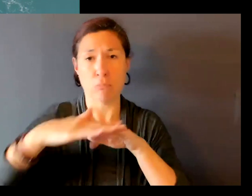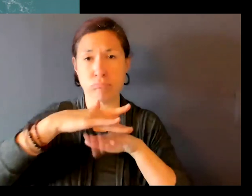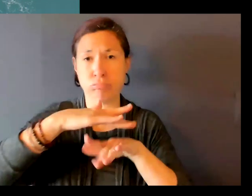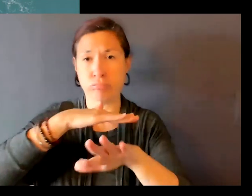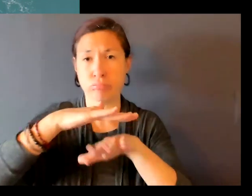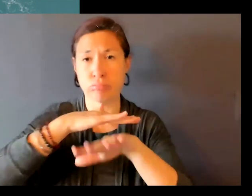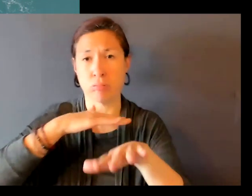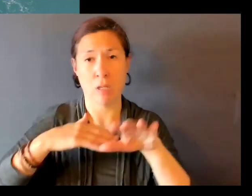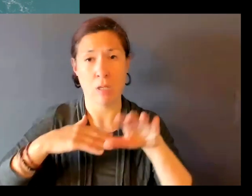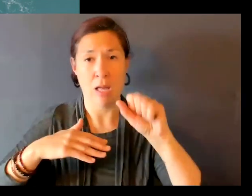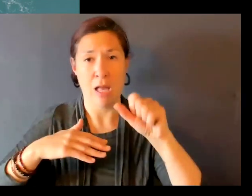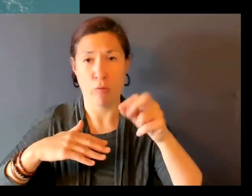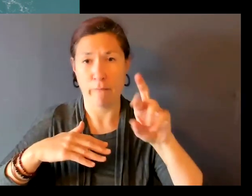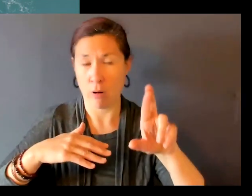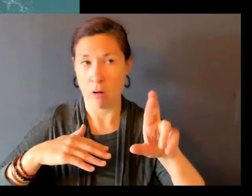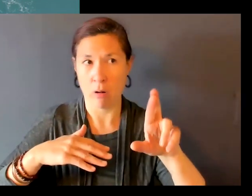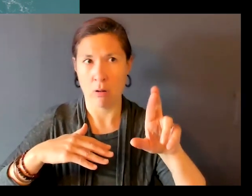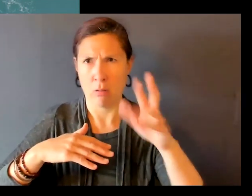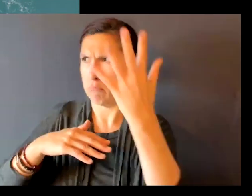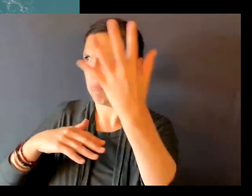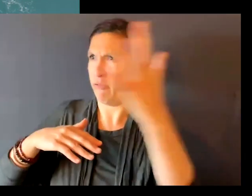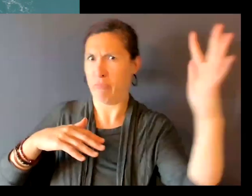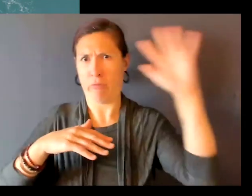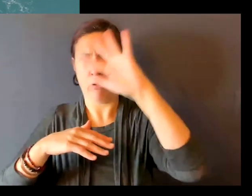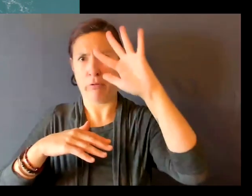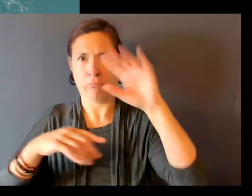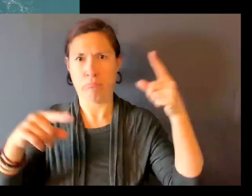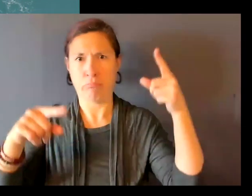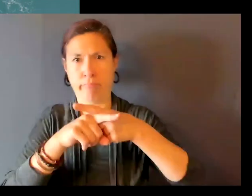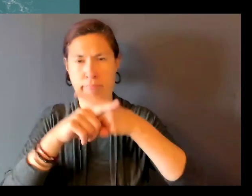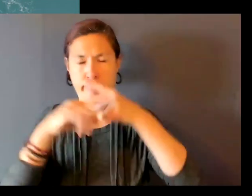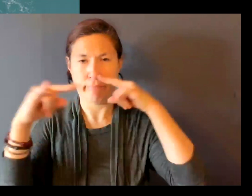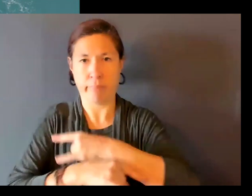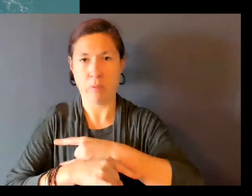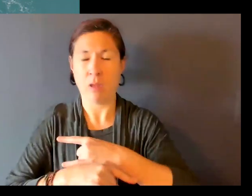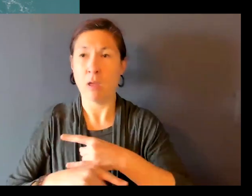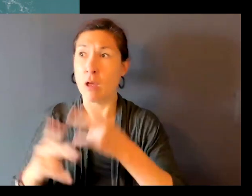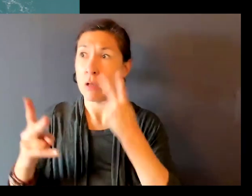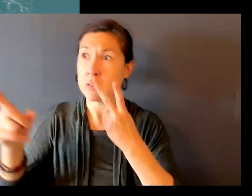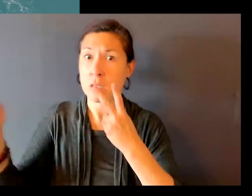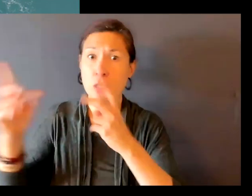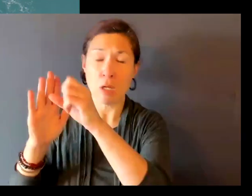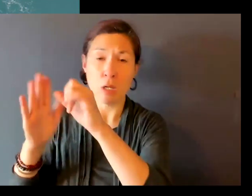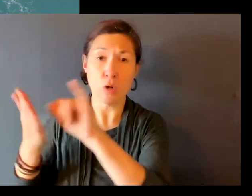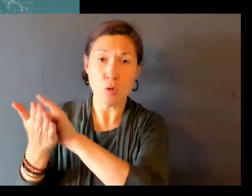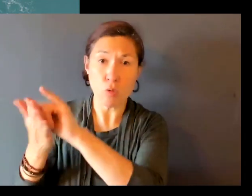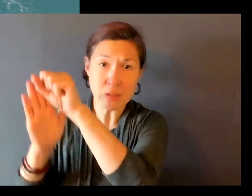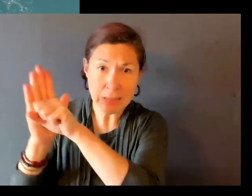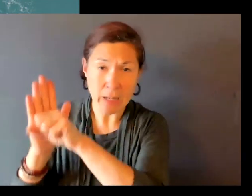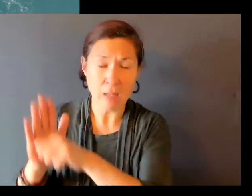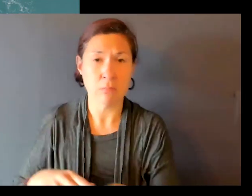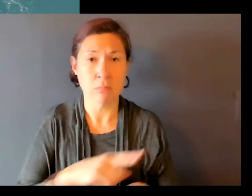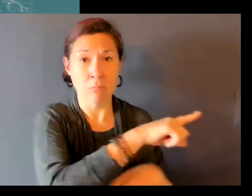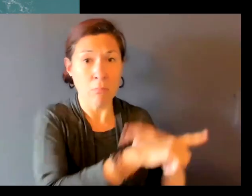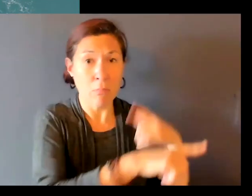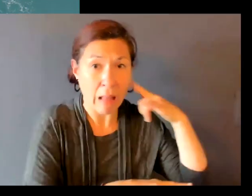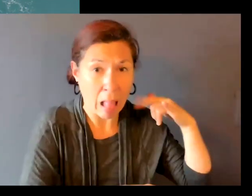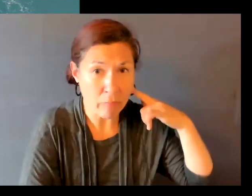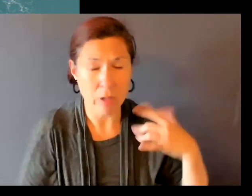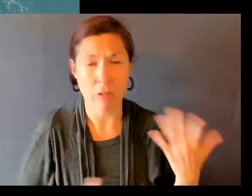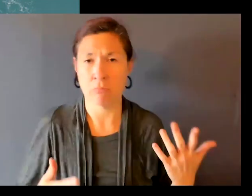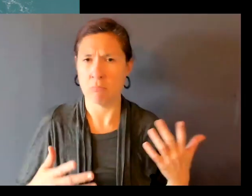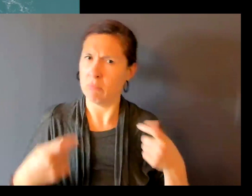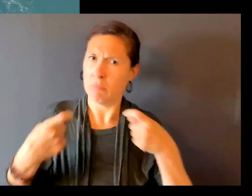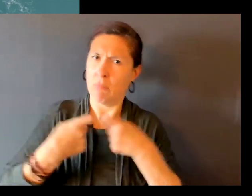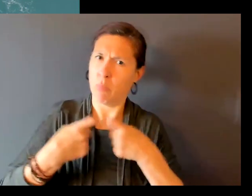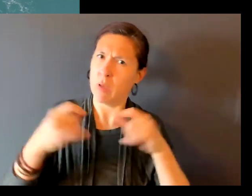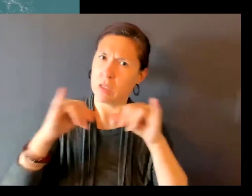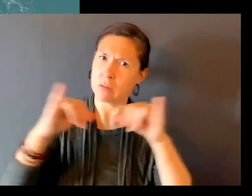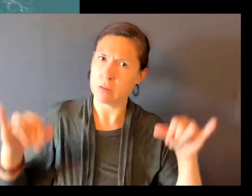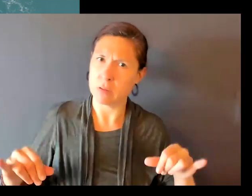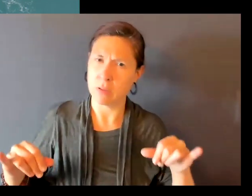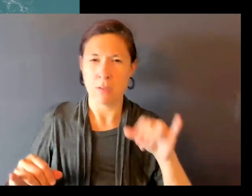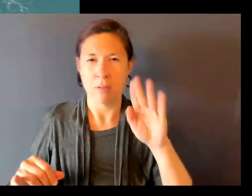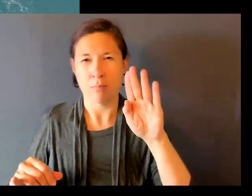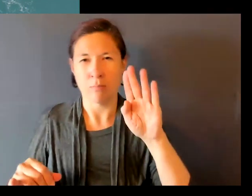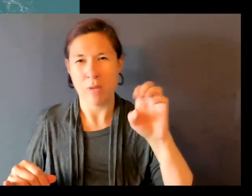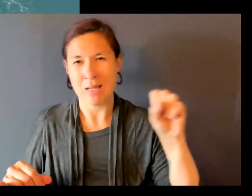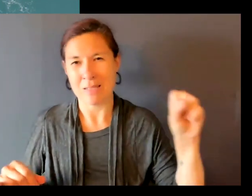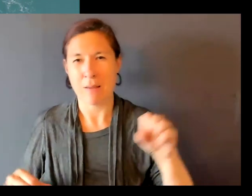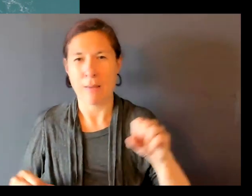: Yes. We can hear you.